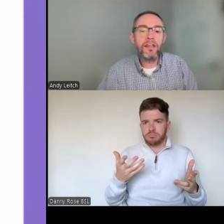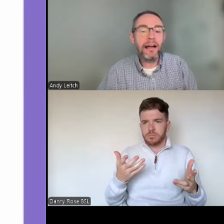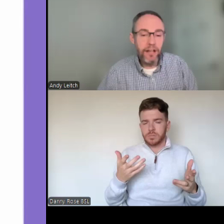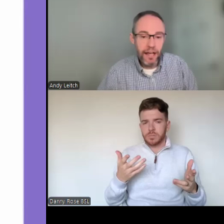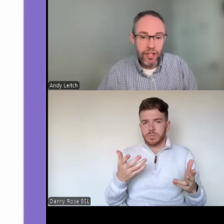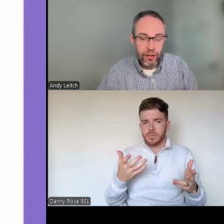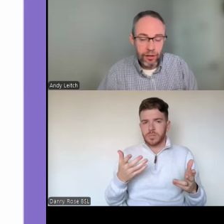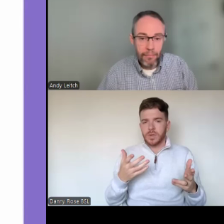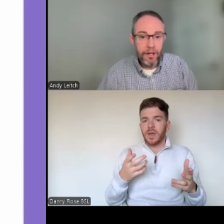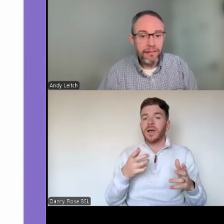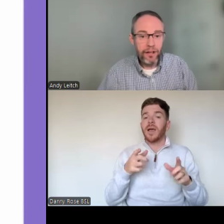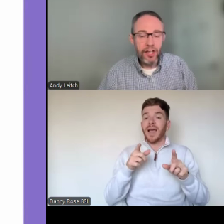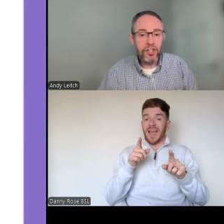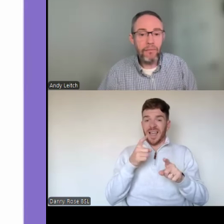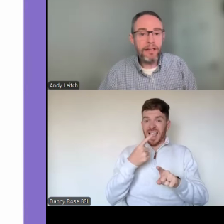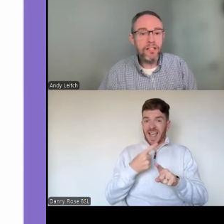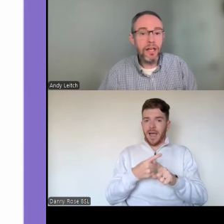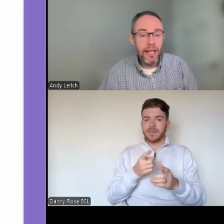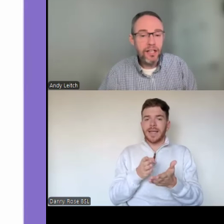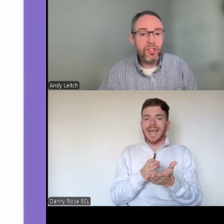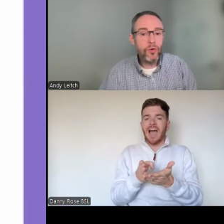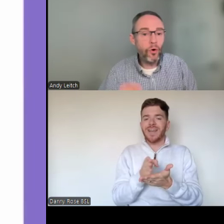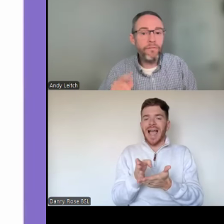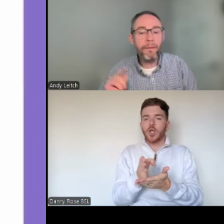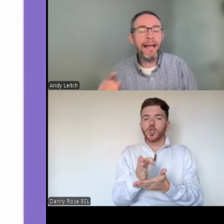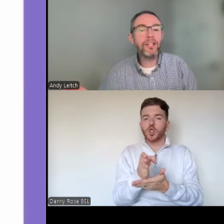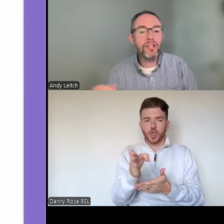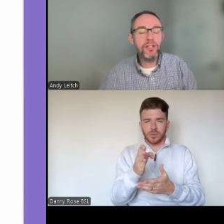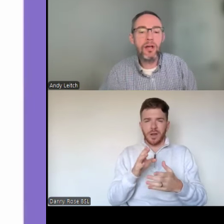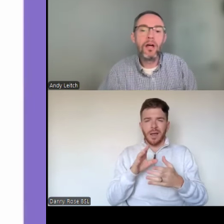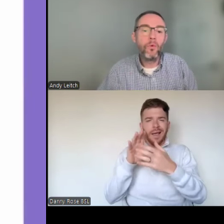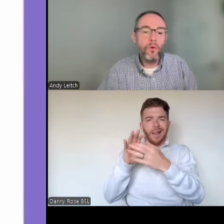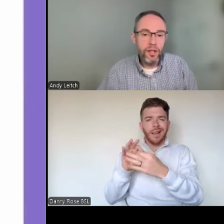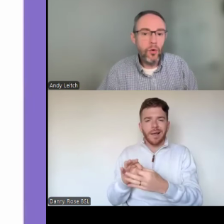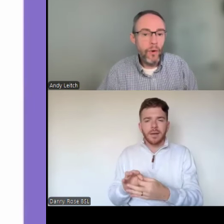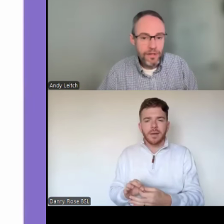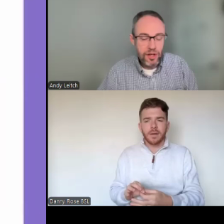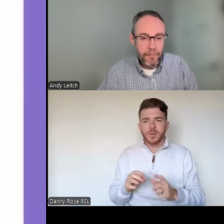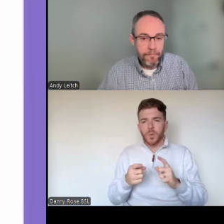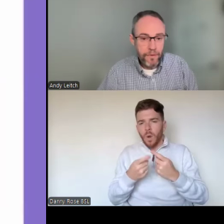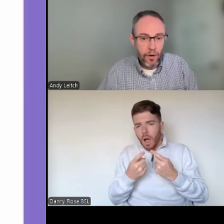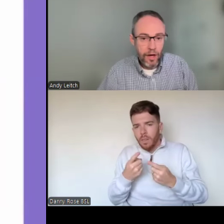the navigation, and by navigation, I mean links to all of the pages within your website.